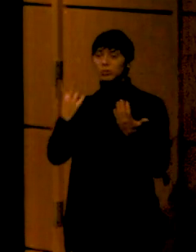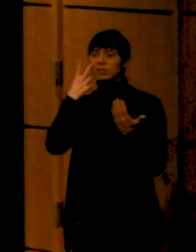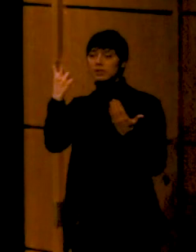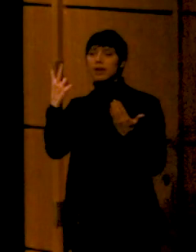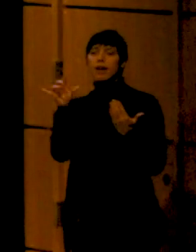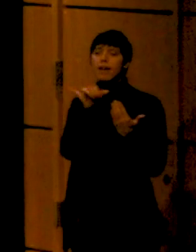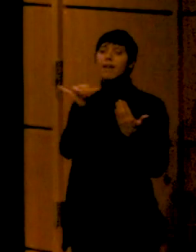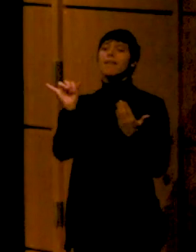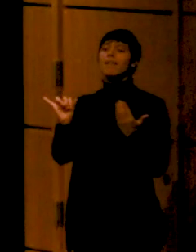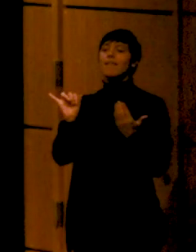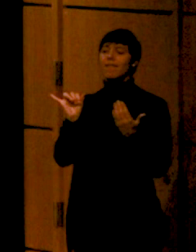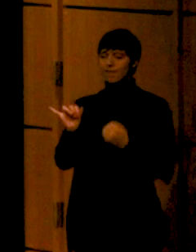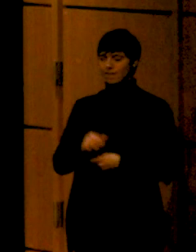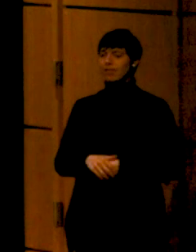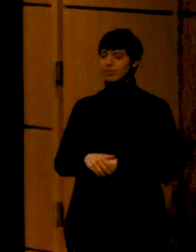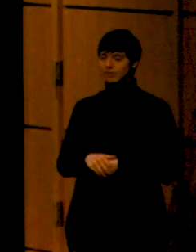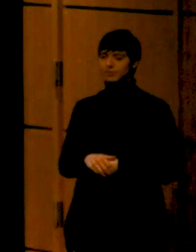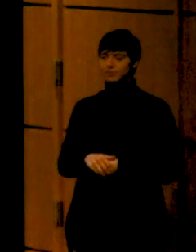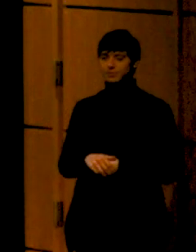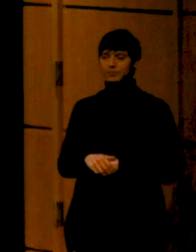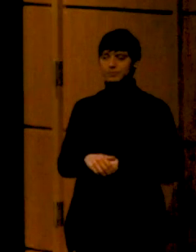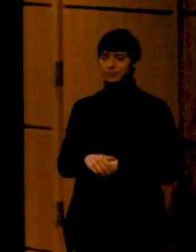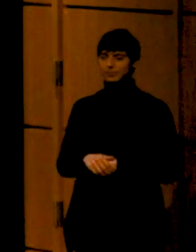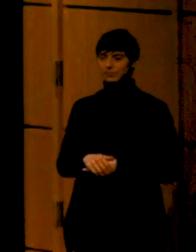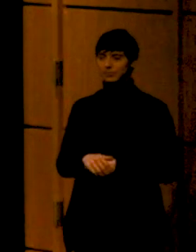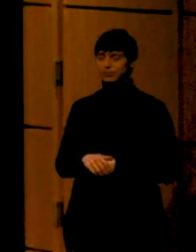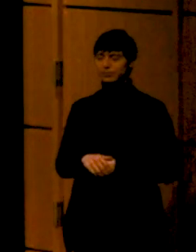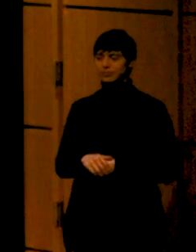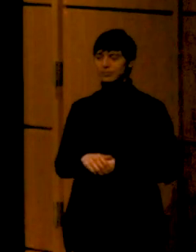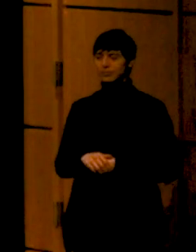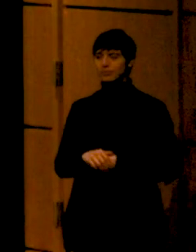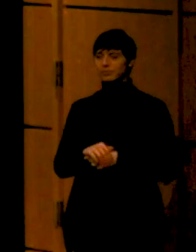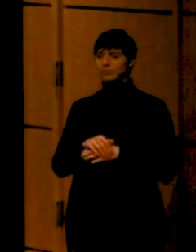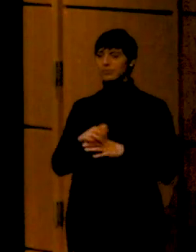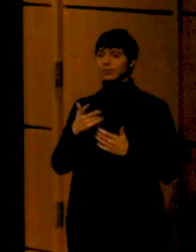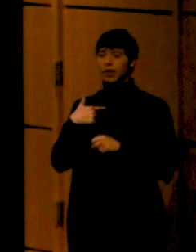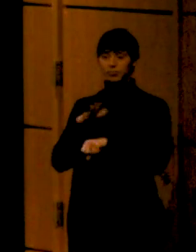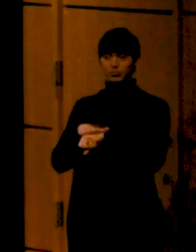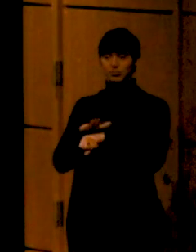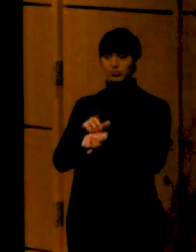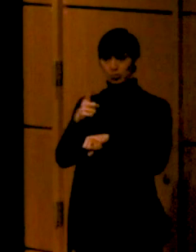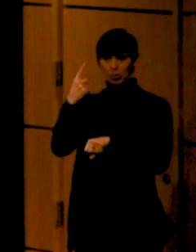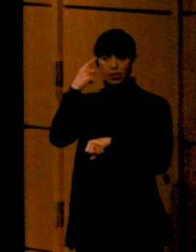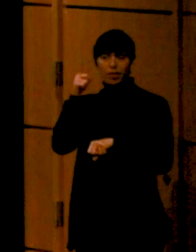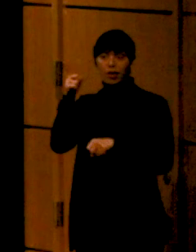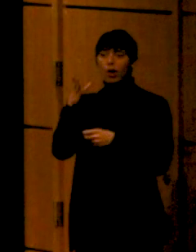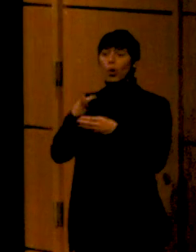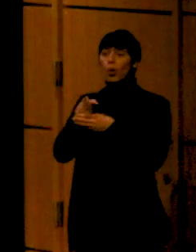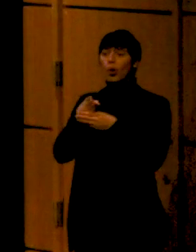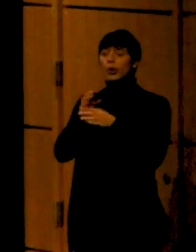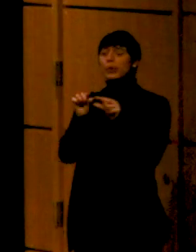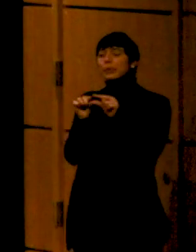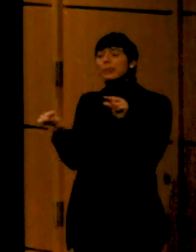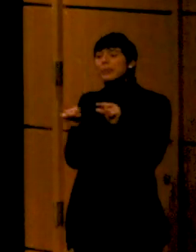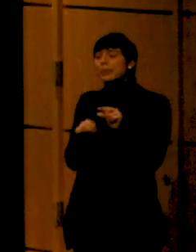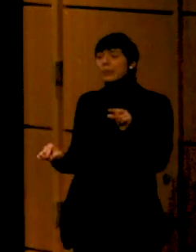Now, lest anyone thinks that those are twigs floating on Spirit Lake, we introduced this